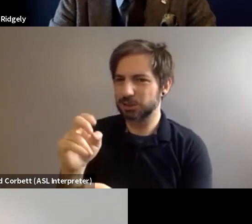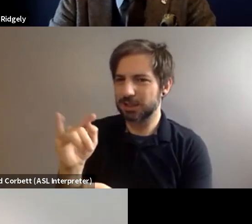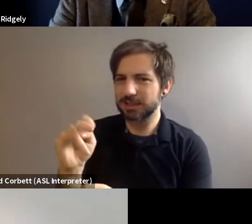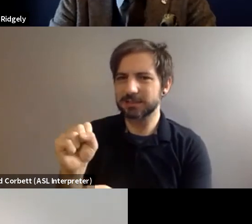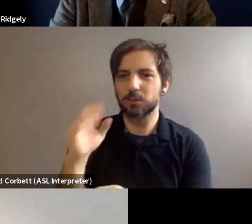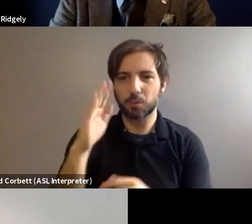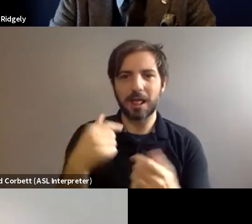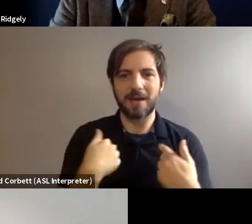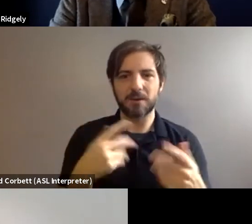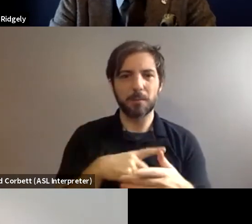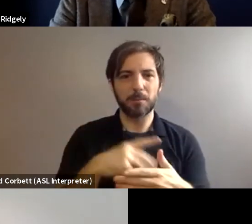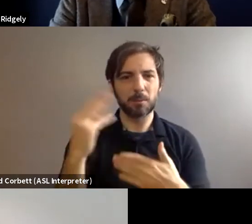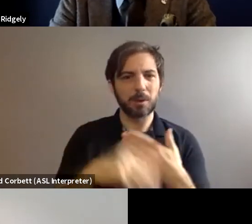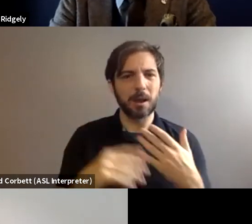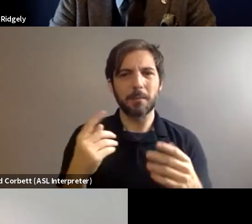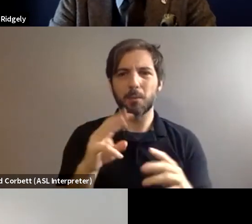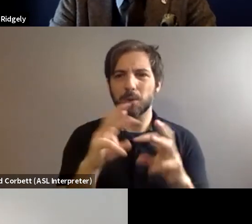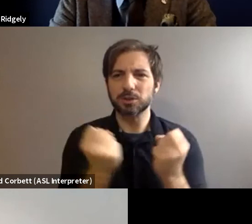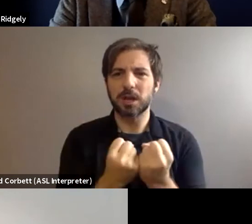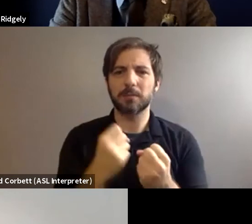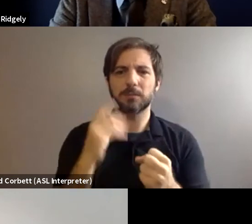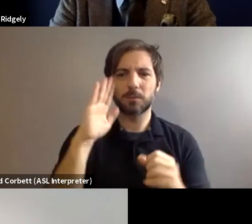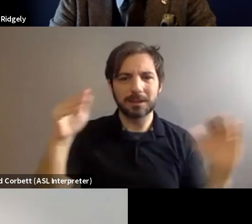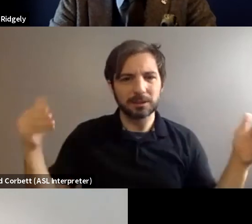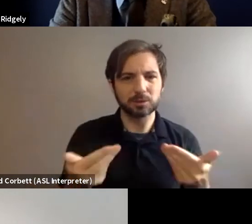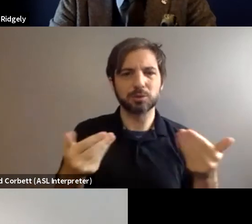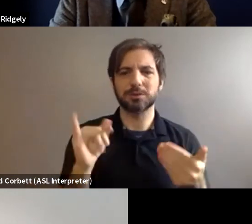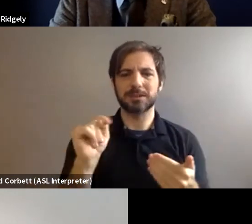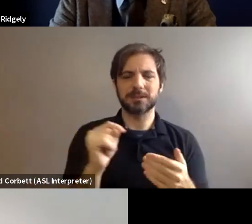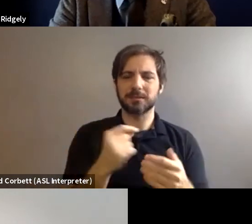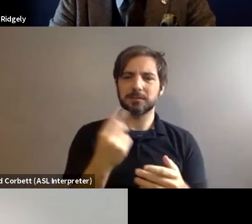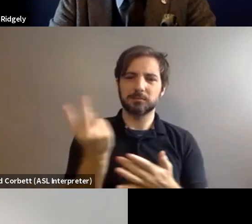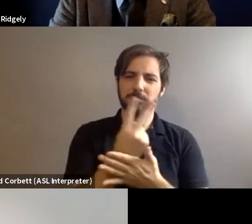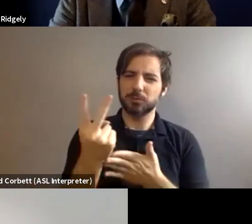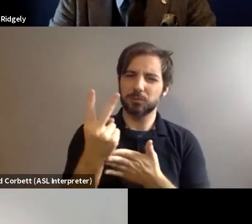introducing it so on the next couple weeks you can get that information on our website